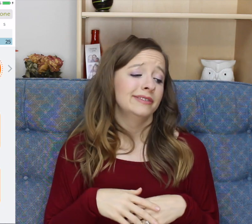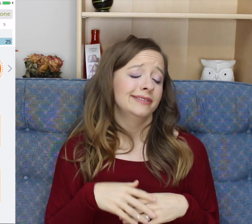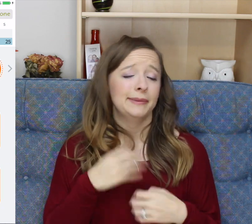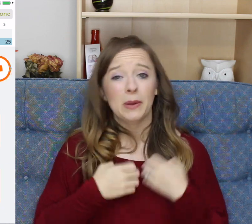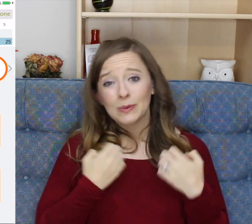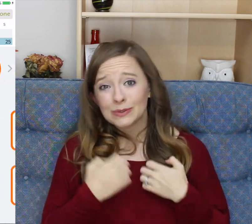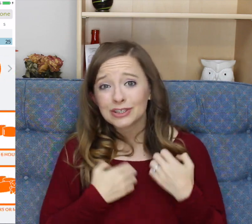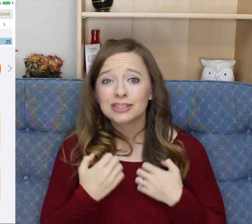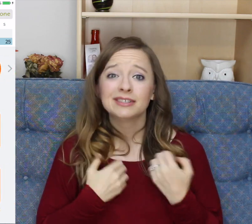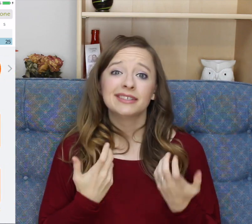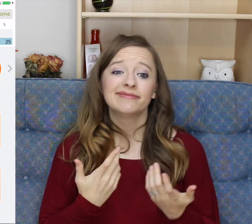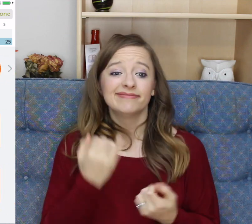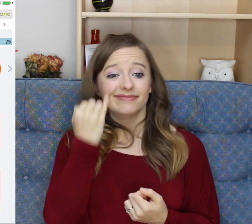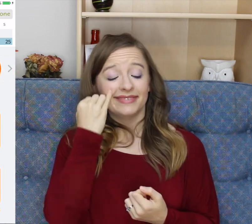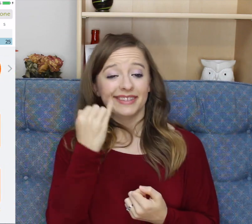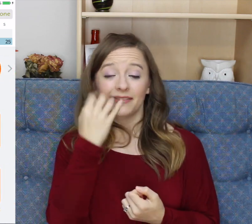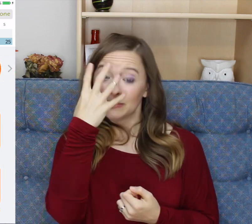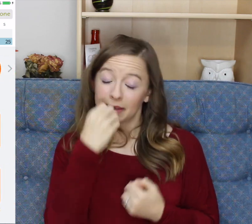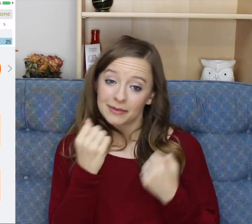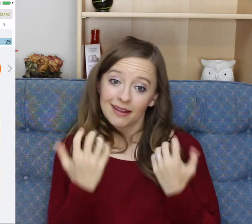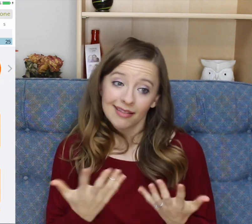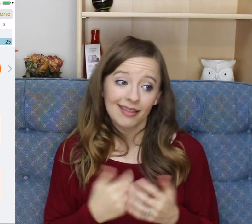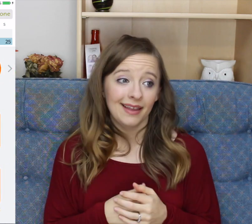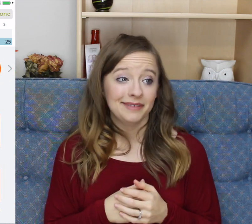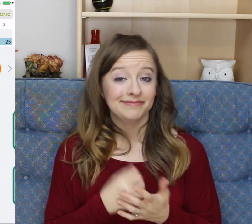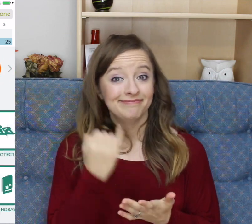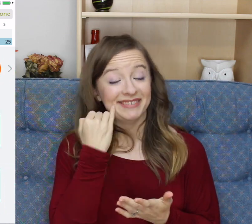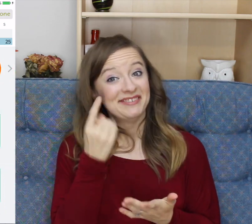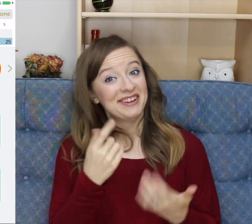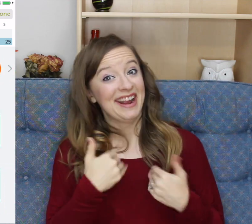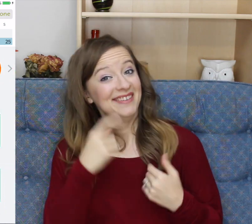what emotions you have, if you slept a lot,